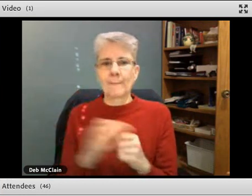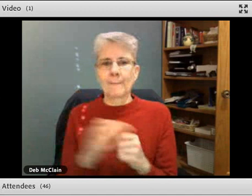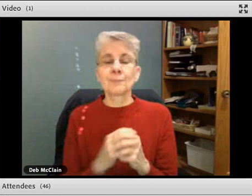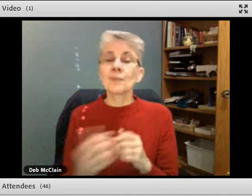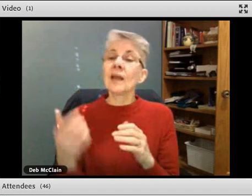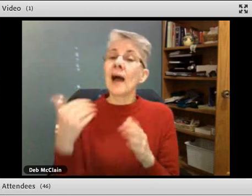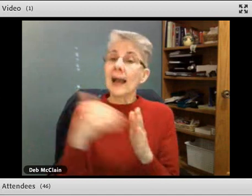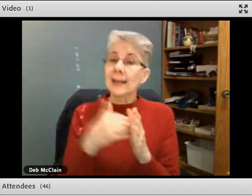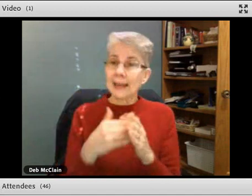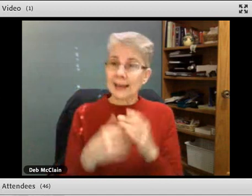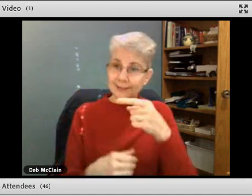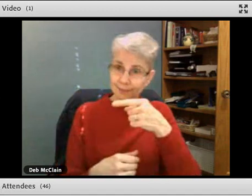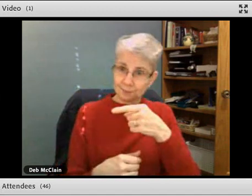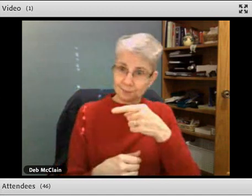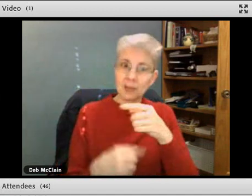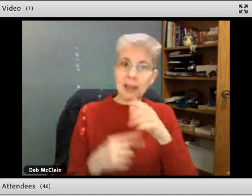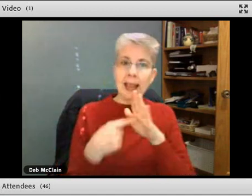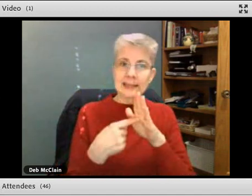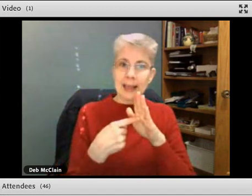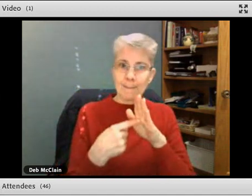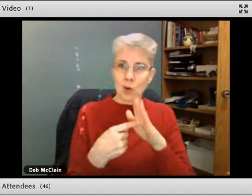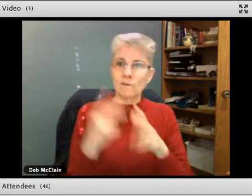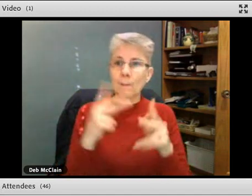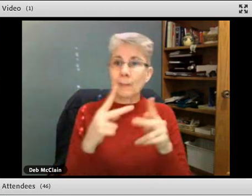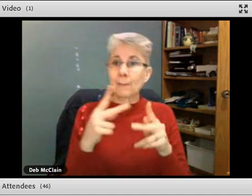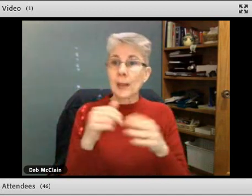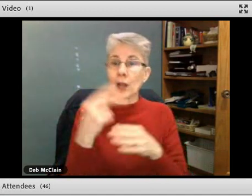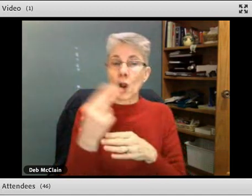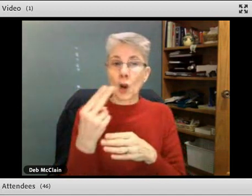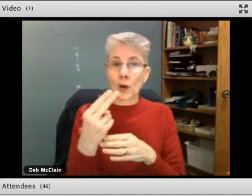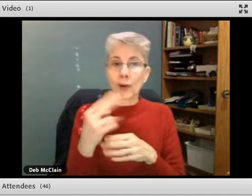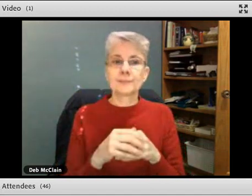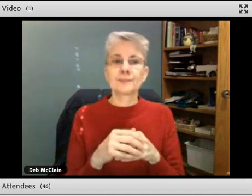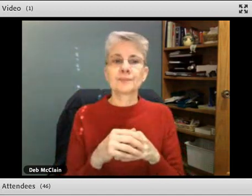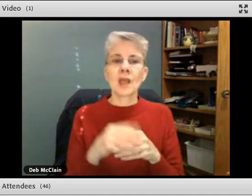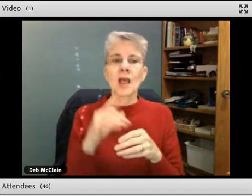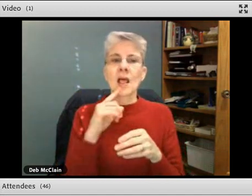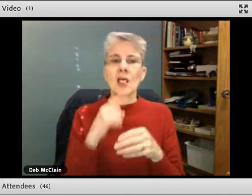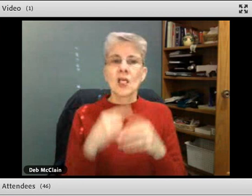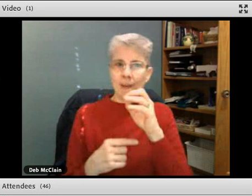the MARC record for that particular item with all that data